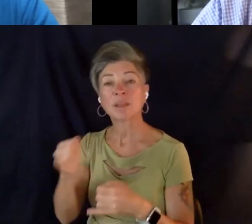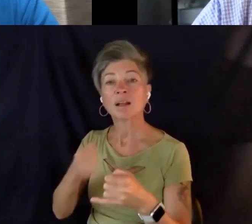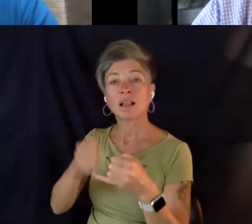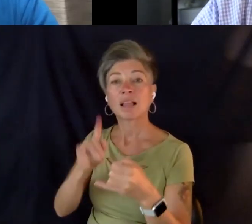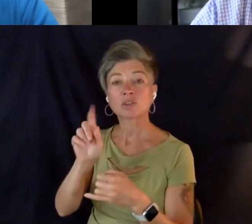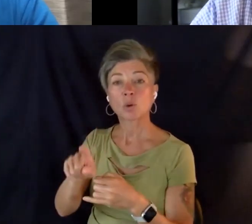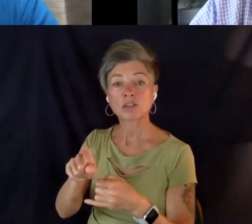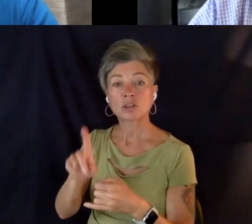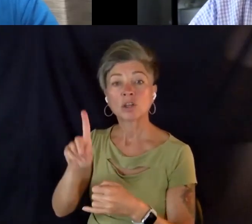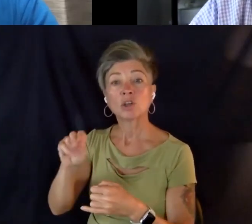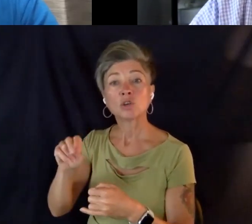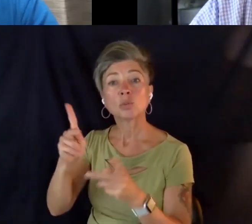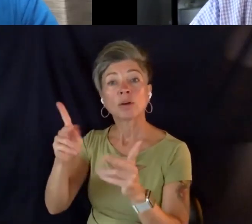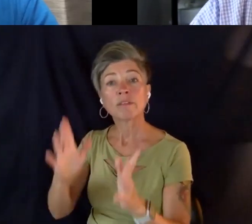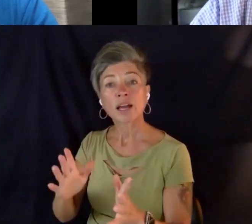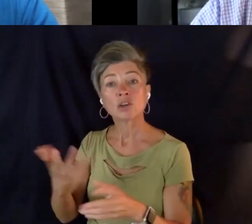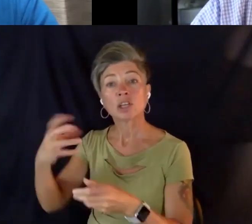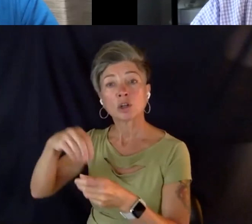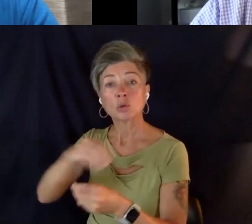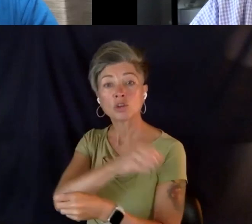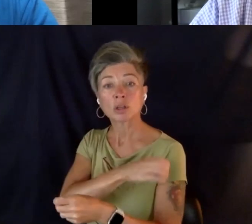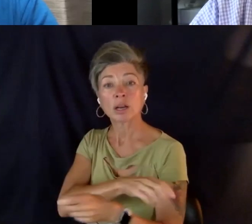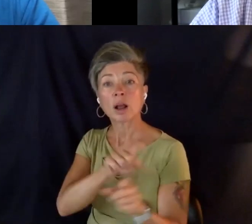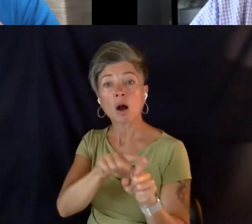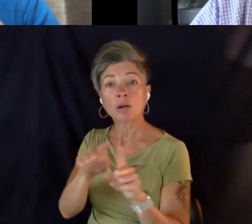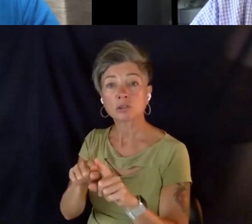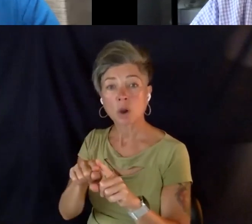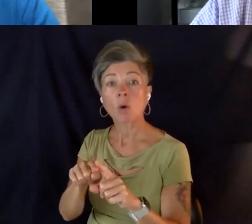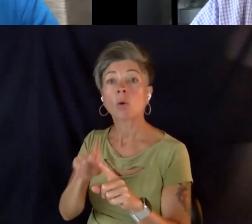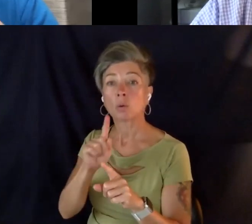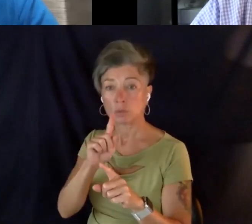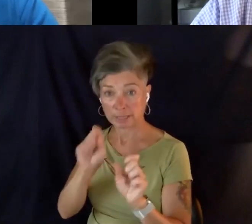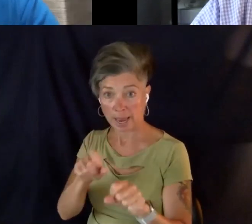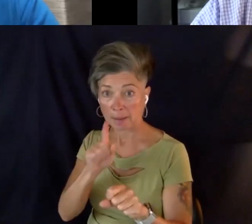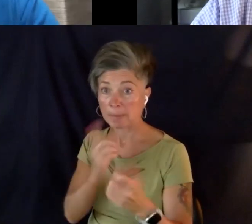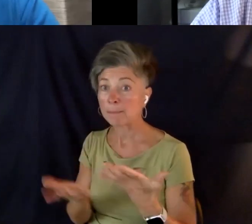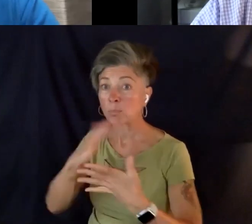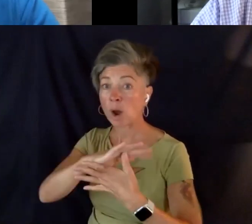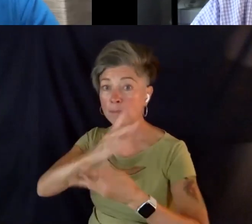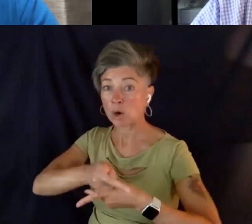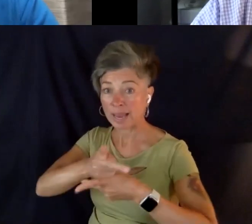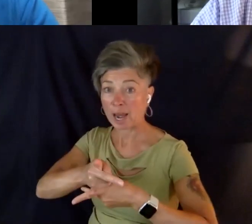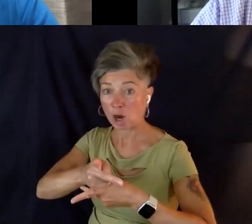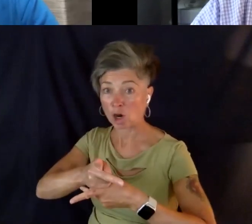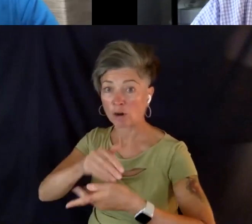in the Inclusion Clinic also act as primary care physicians? Yes, so I am one of those and then we also